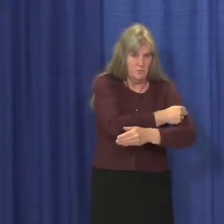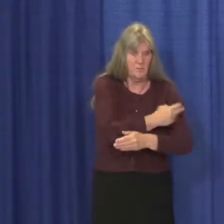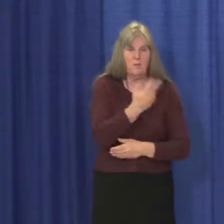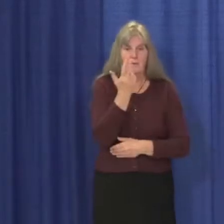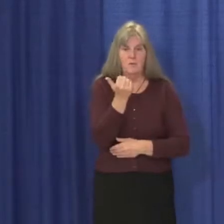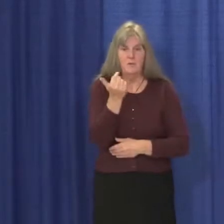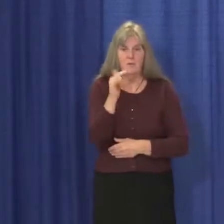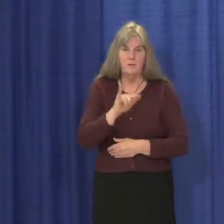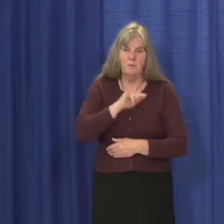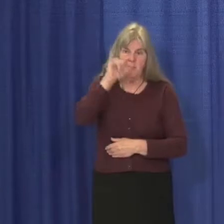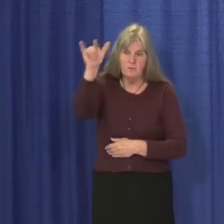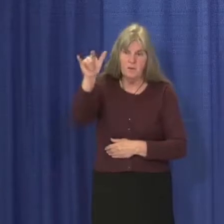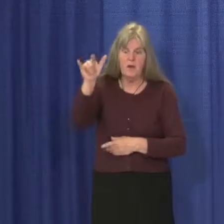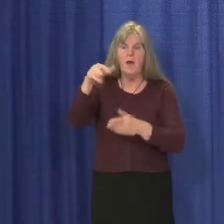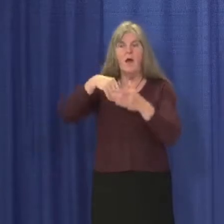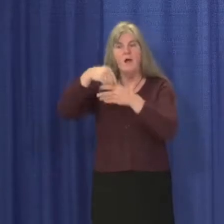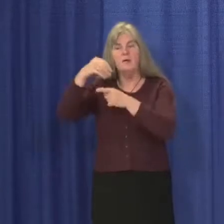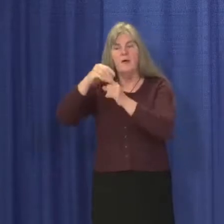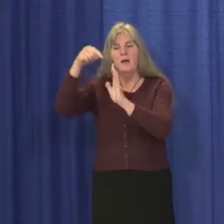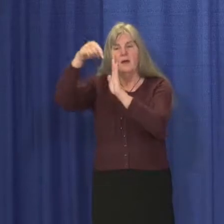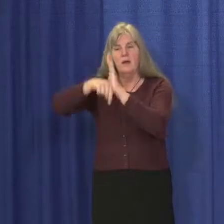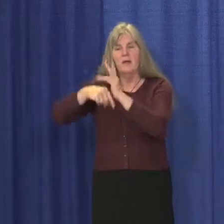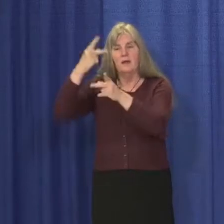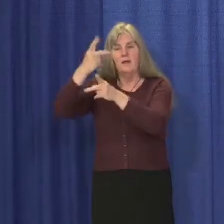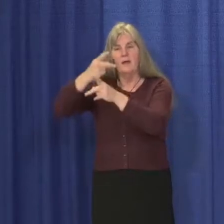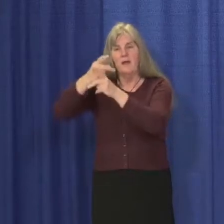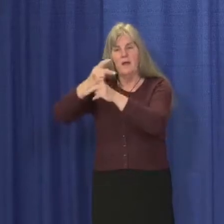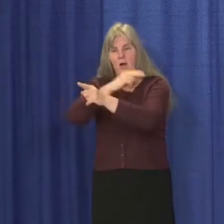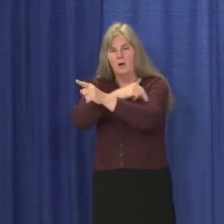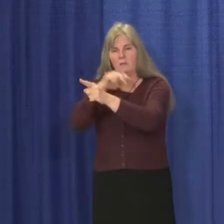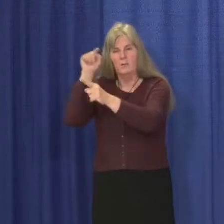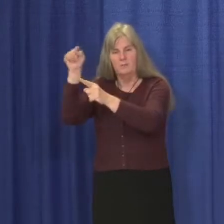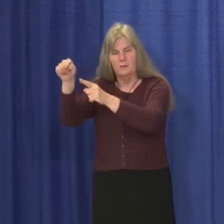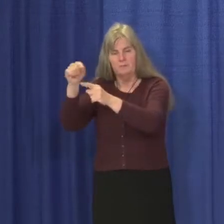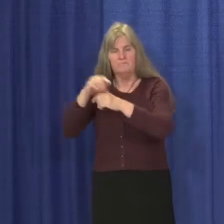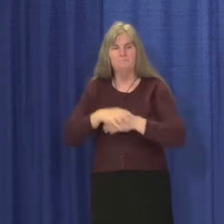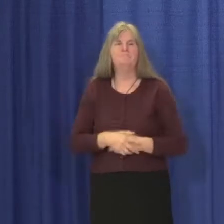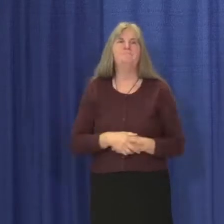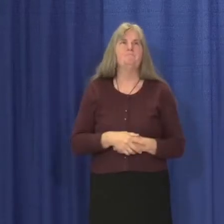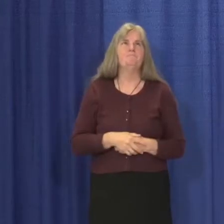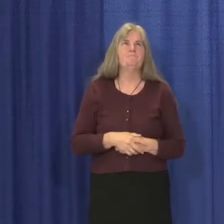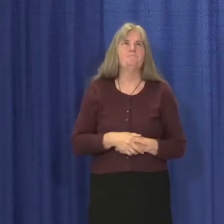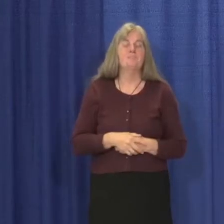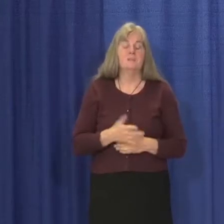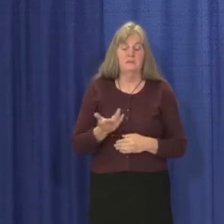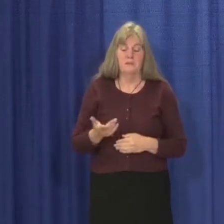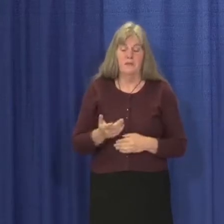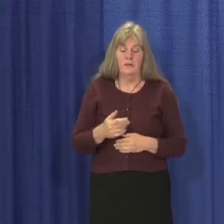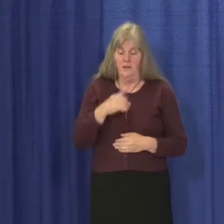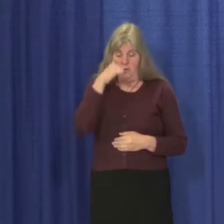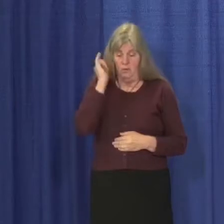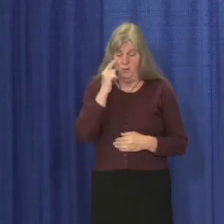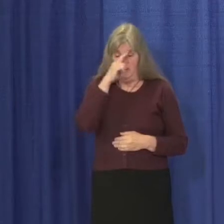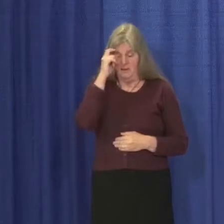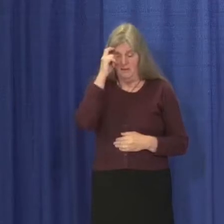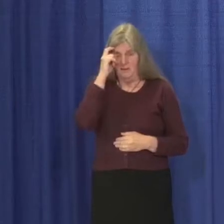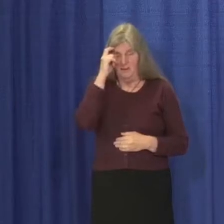people South for intensive care this is not what anyone had